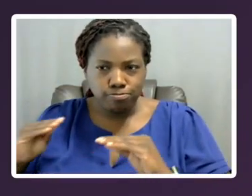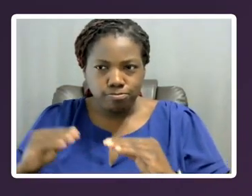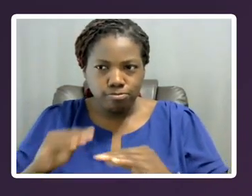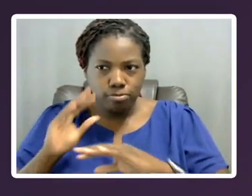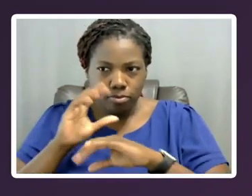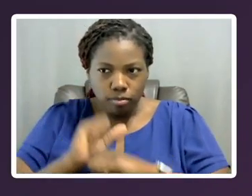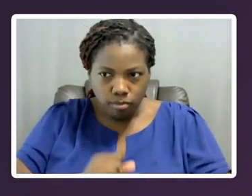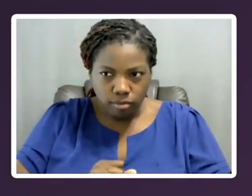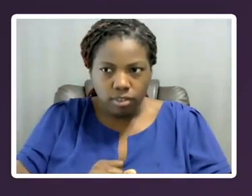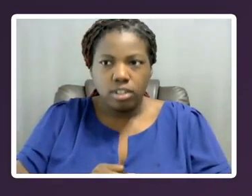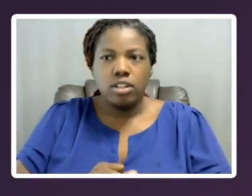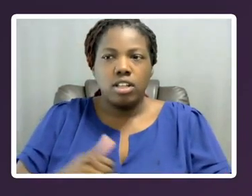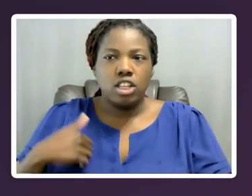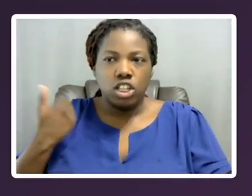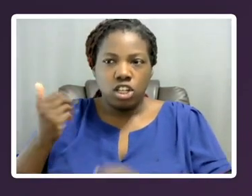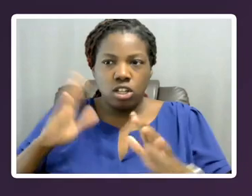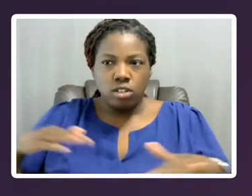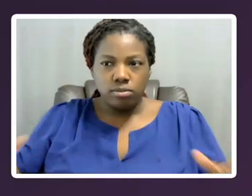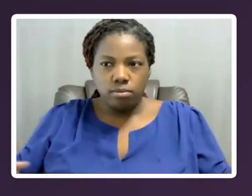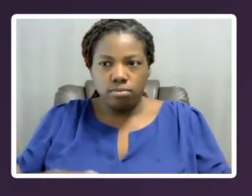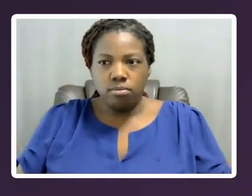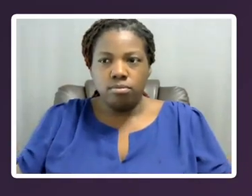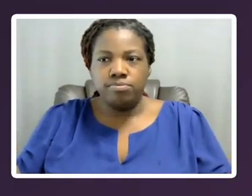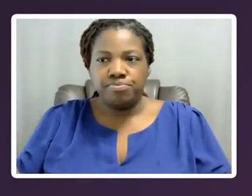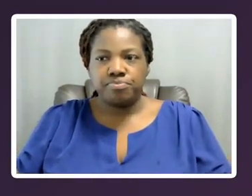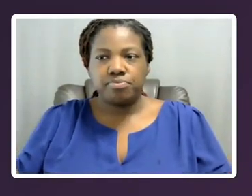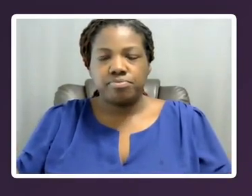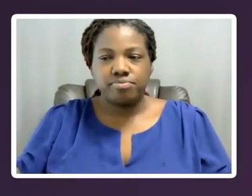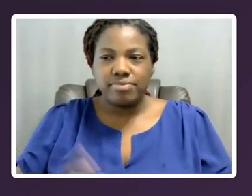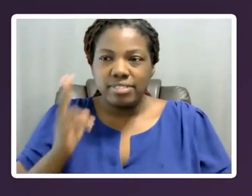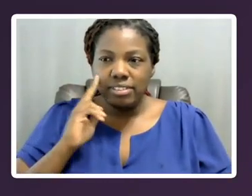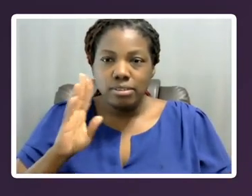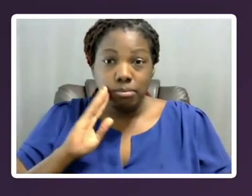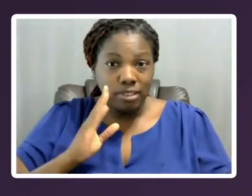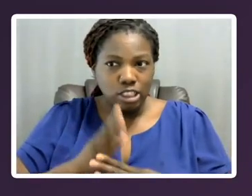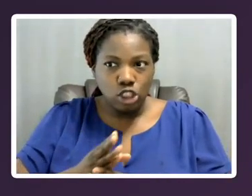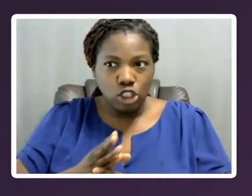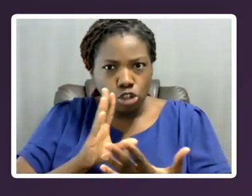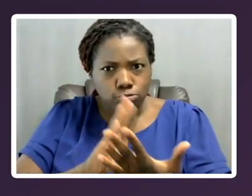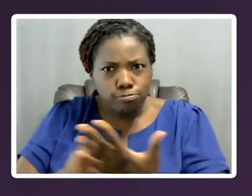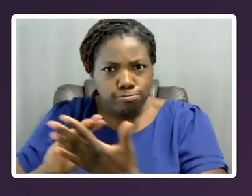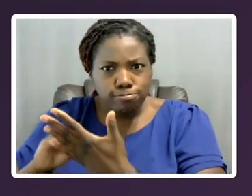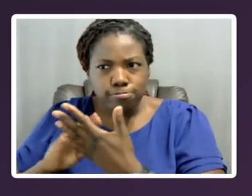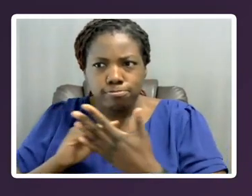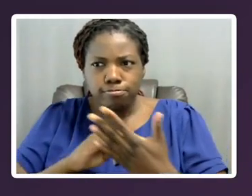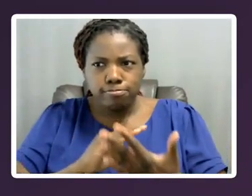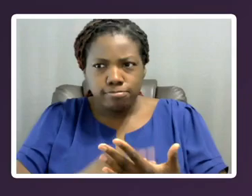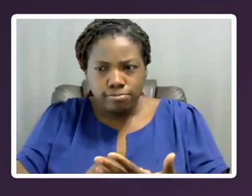younger children. And to see my daughter learning these things, not just harvesting, but my daughter